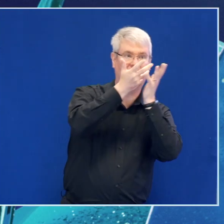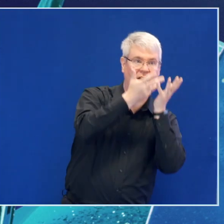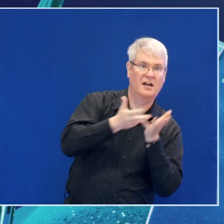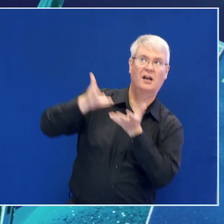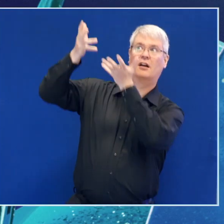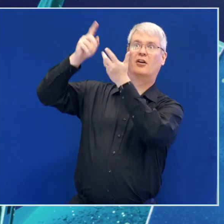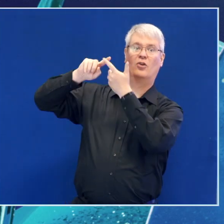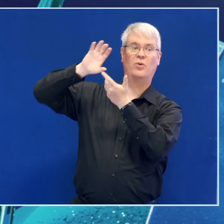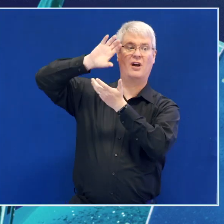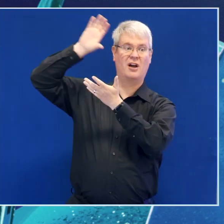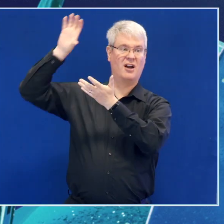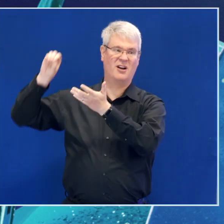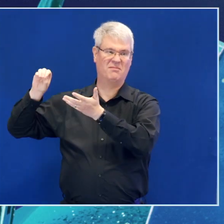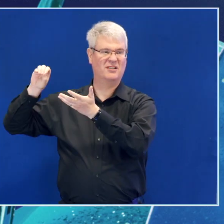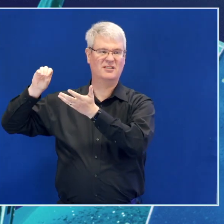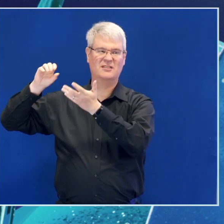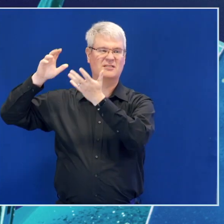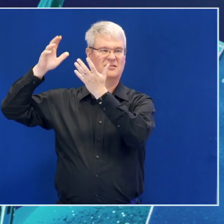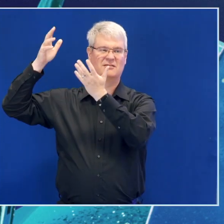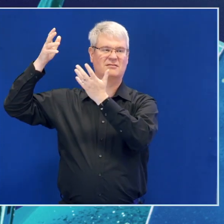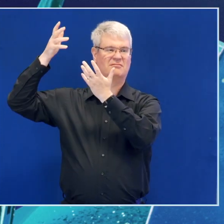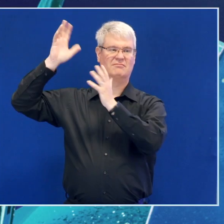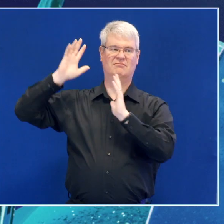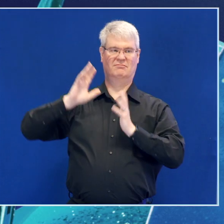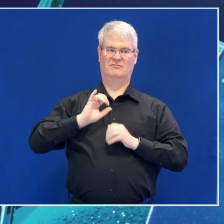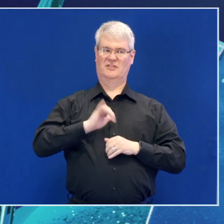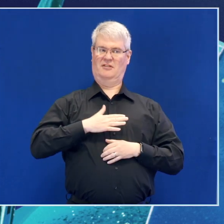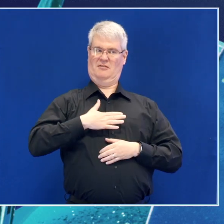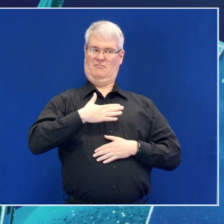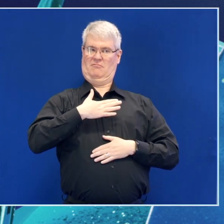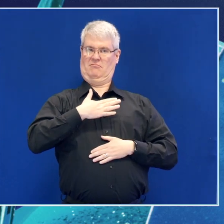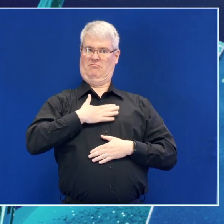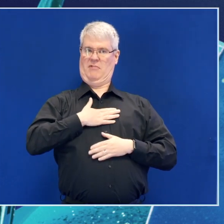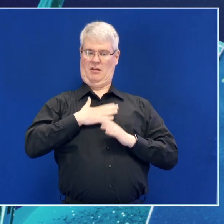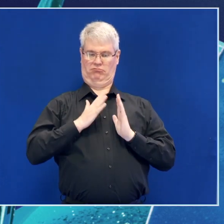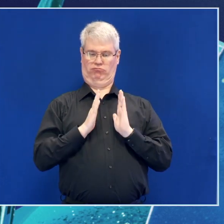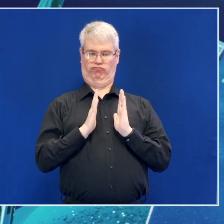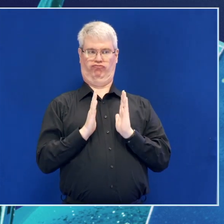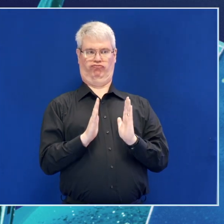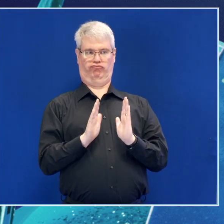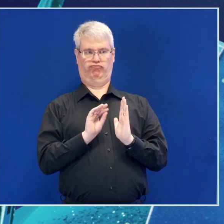That's why it does it. And it does not store personal data